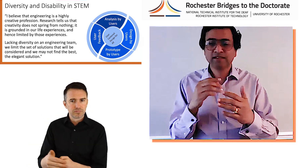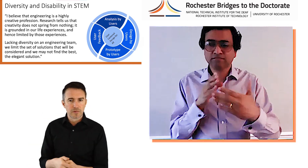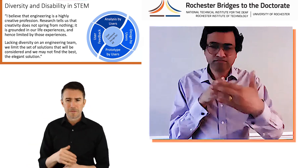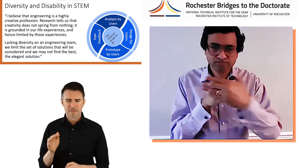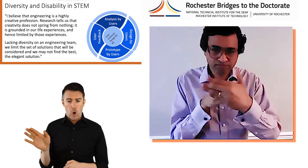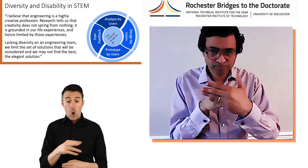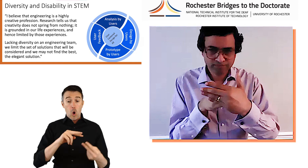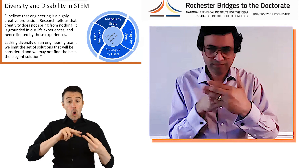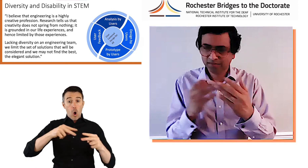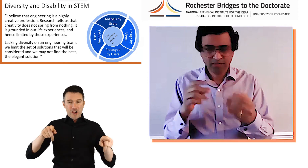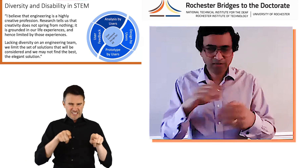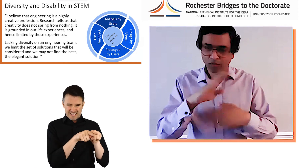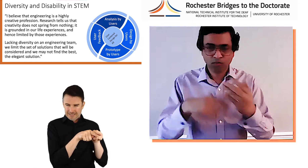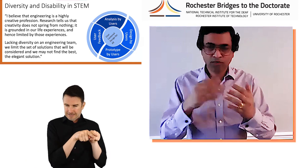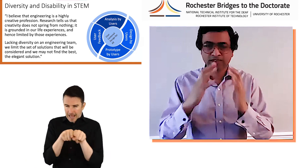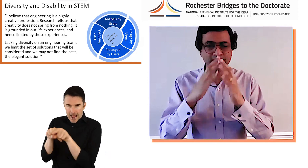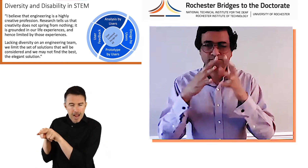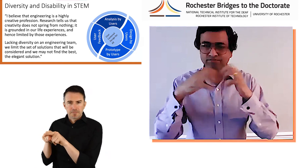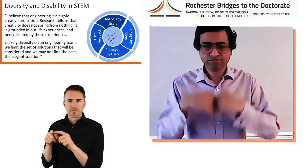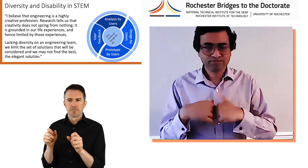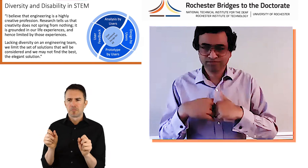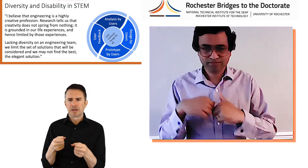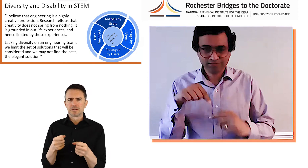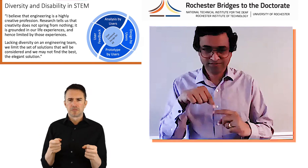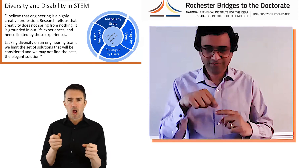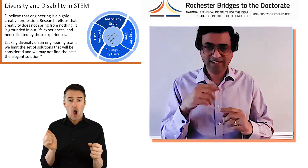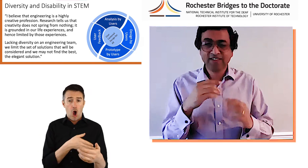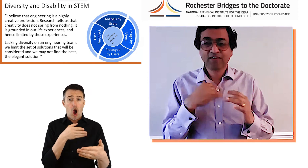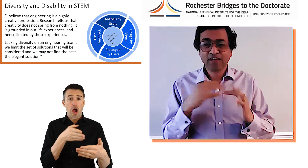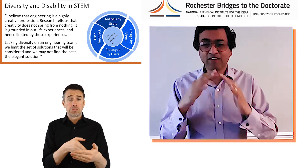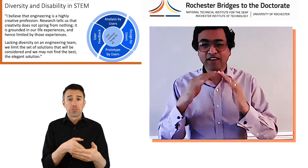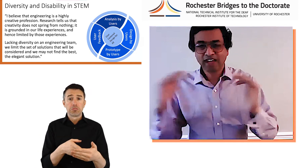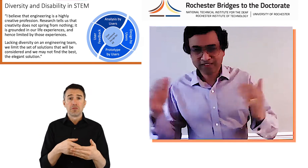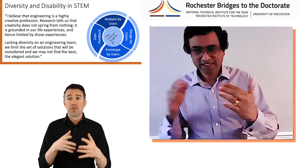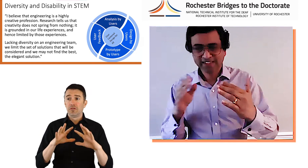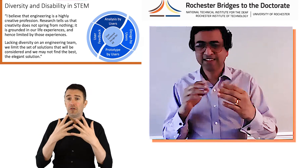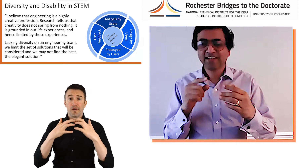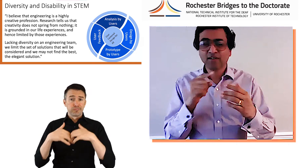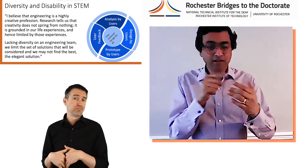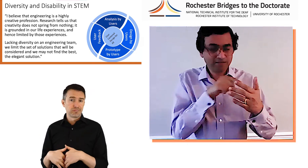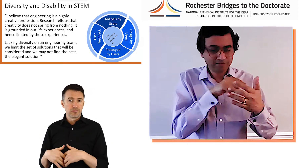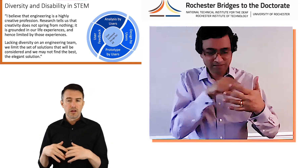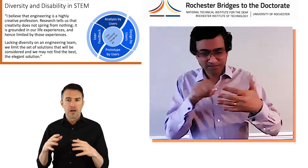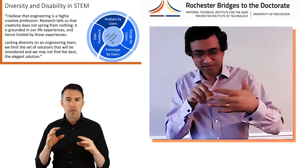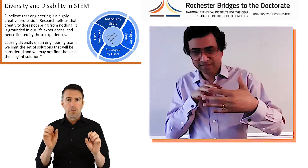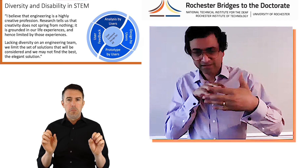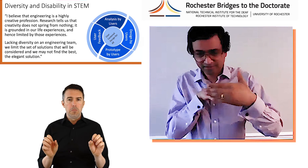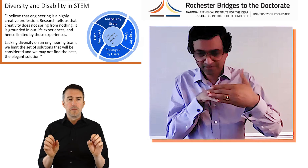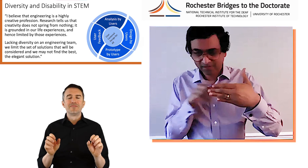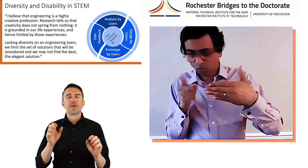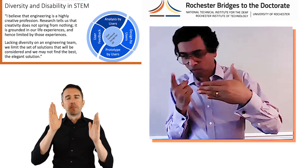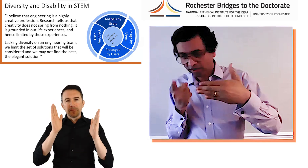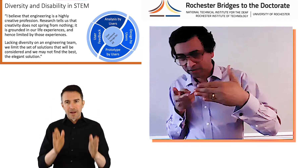But everyone will face different challenges and will be unable to adapt to certain challenges. So, having diversity means that